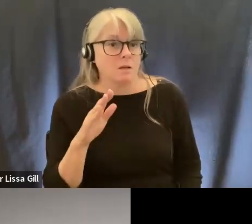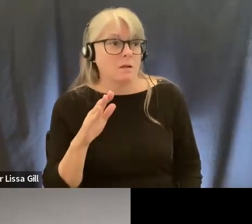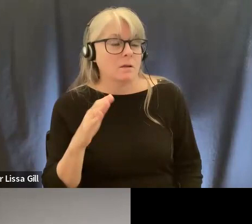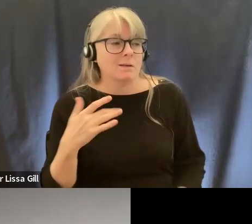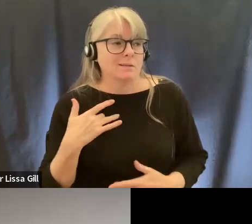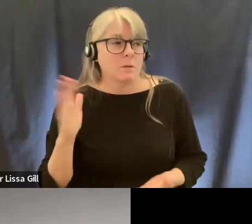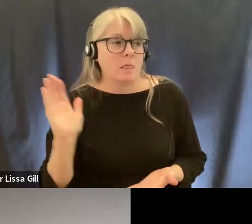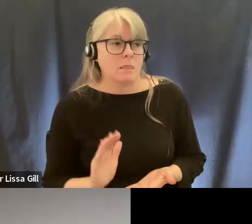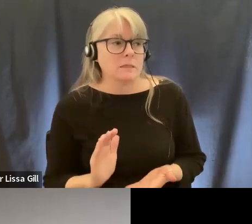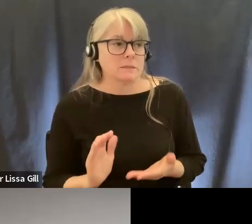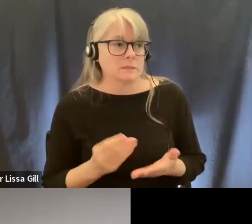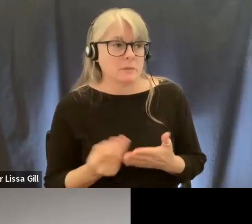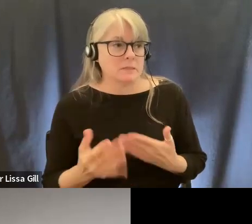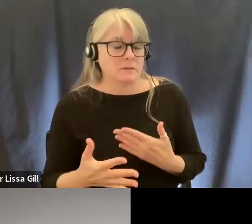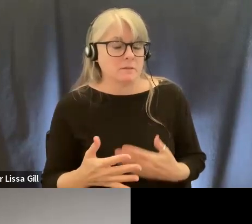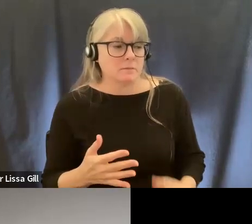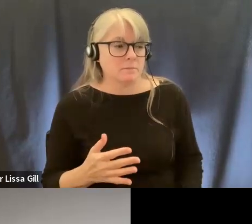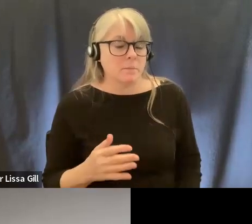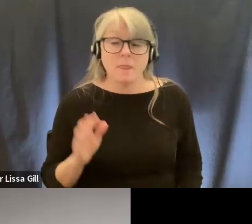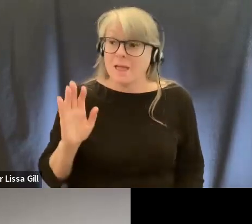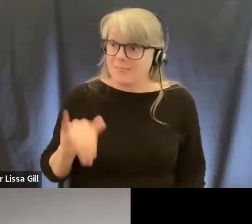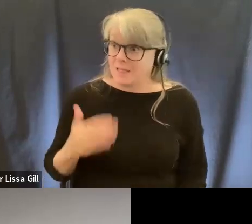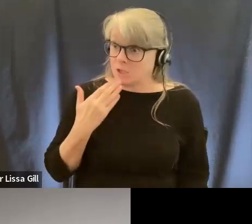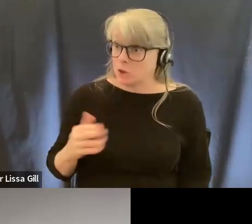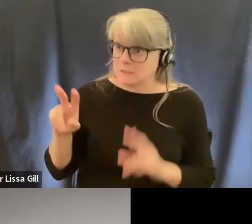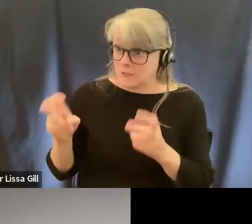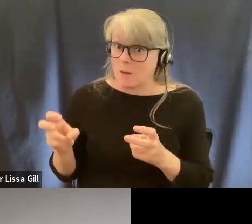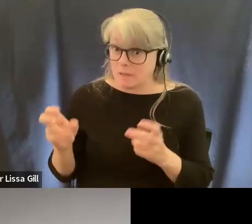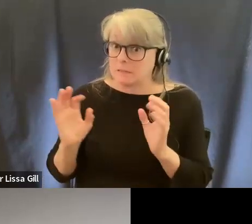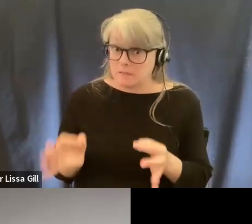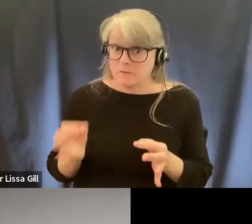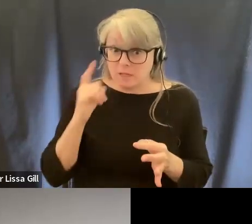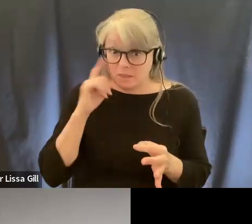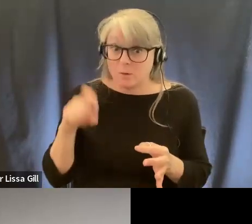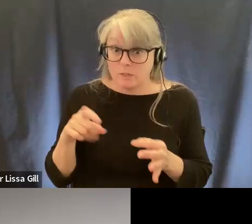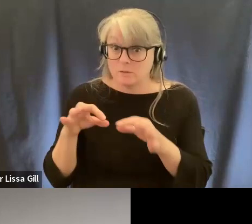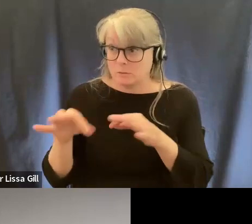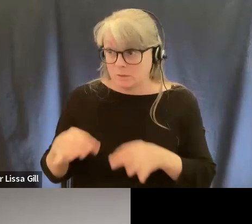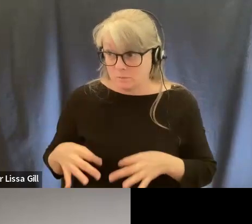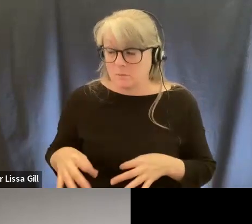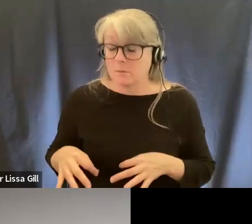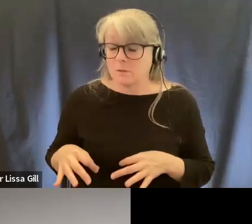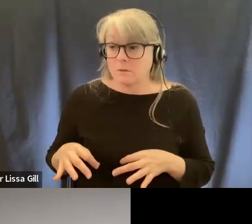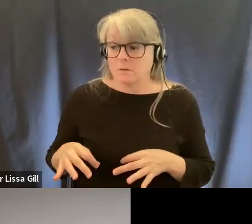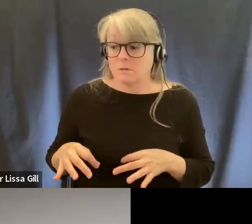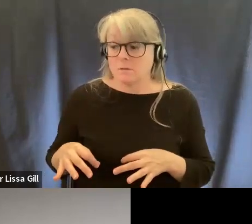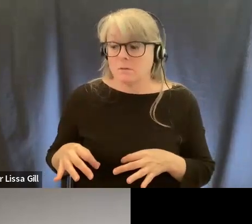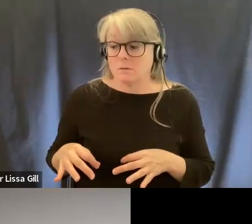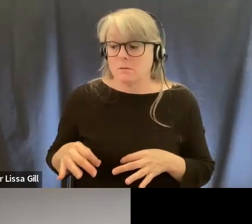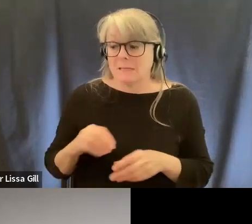Which is a really good topic that I definitely think that we need to explore on a different in a different month.